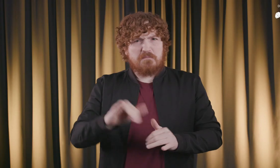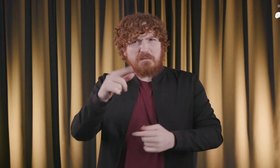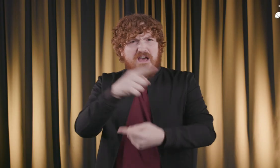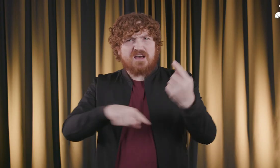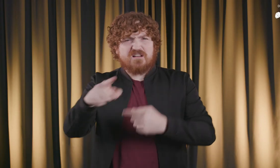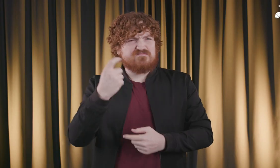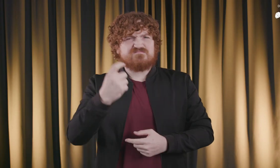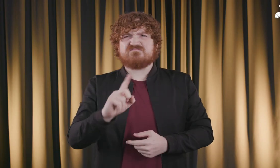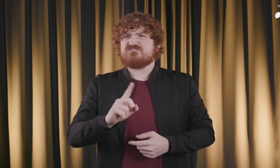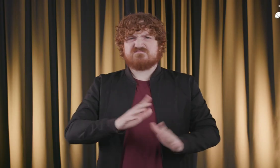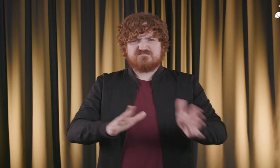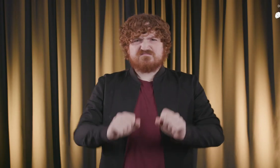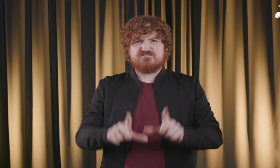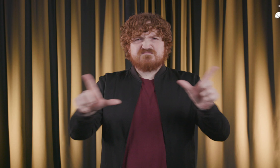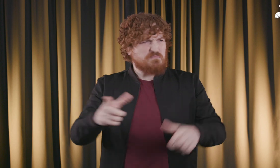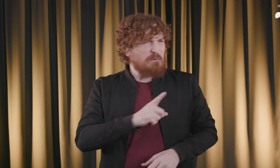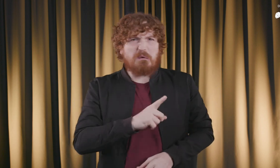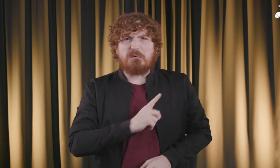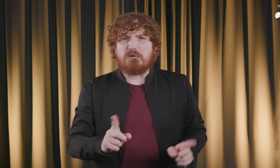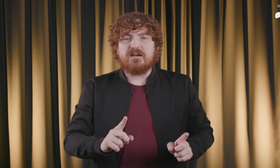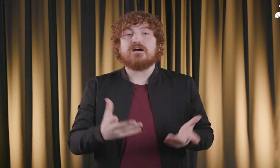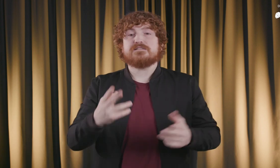Maybe some of you are wondering what the purpose of this Vodcast is…